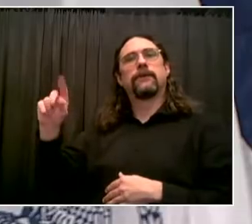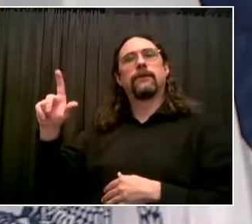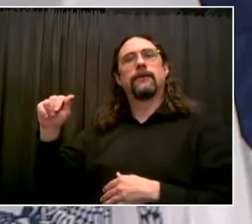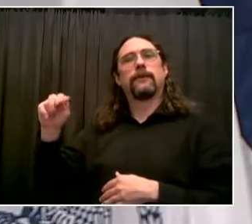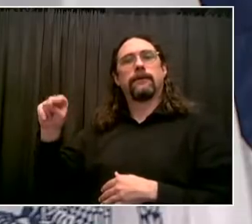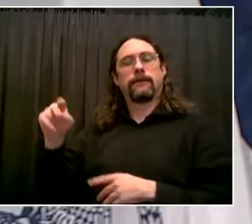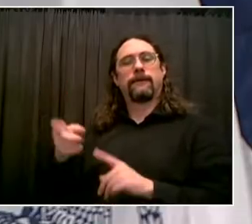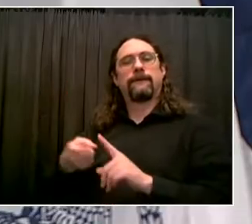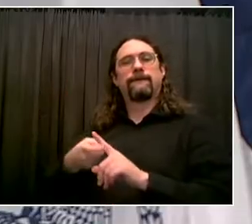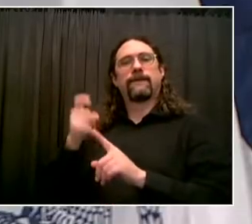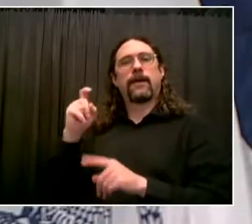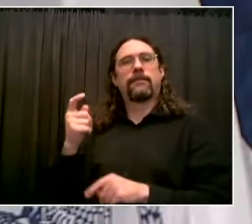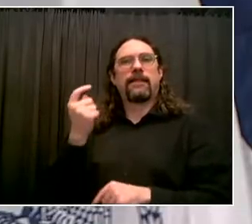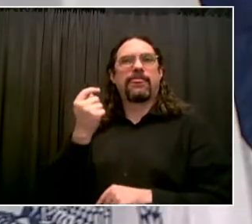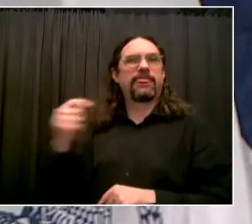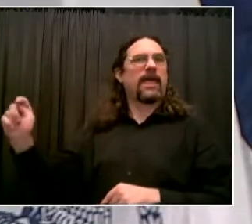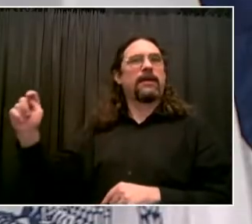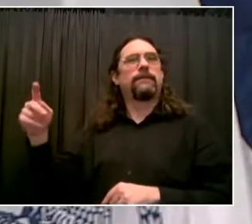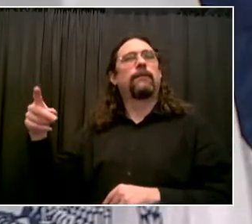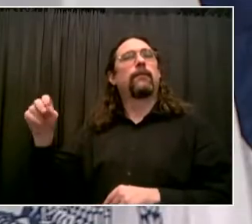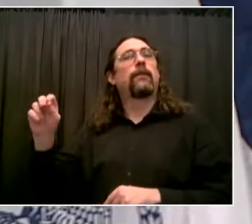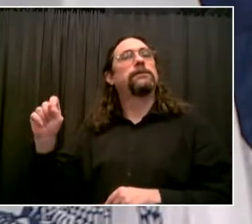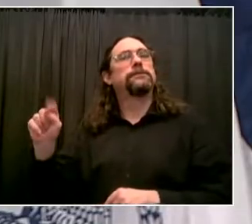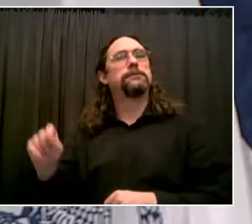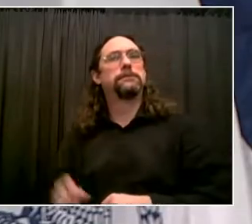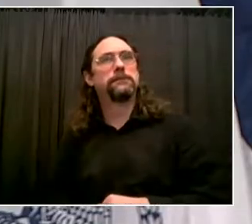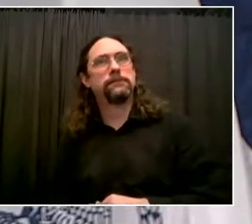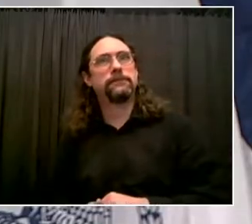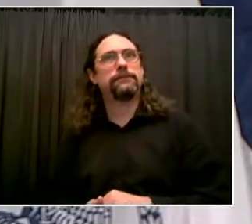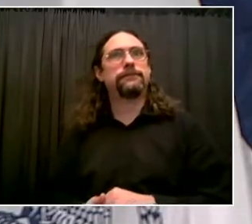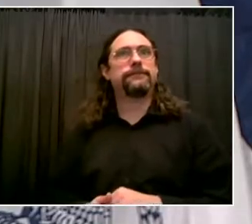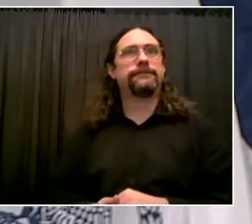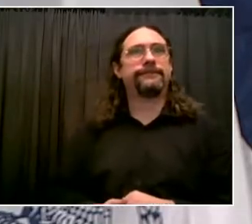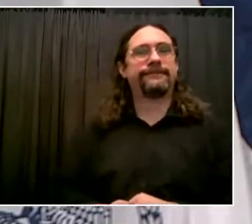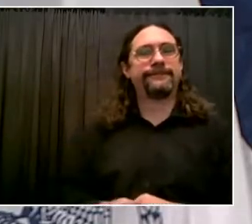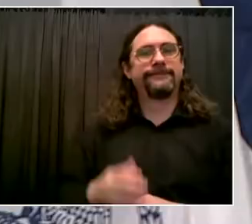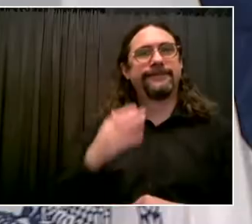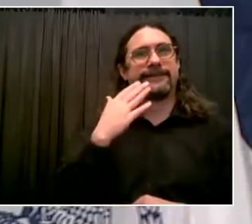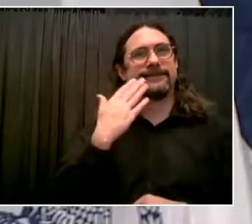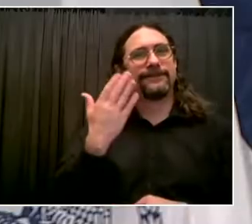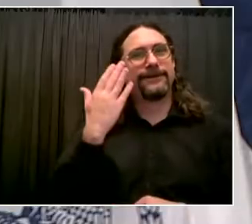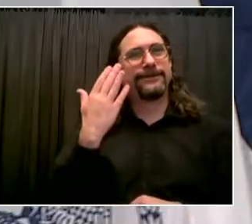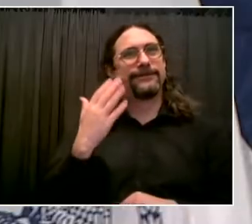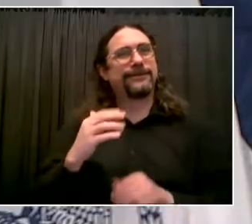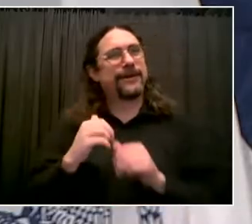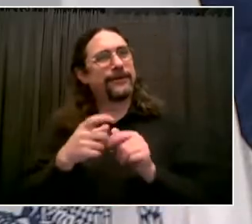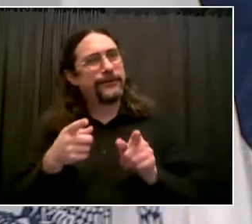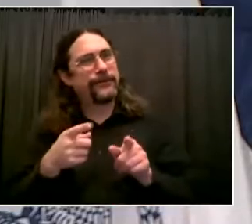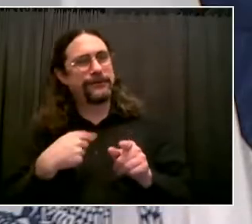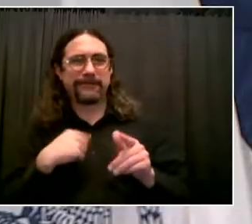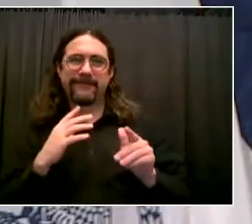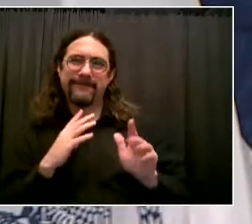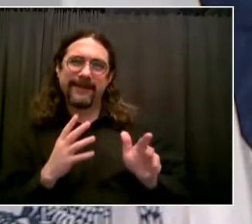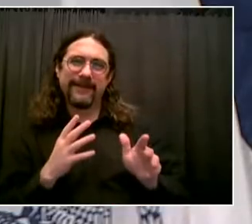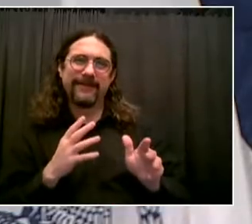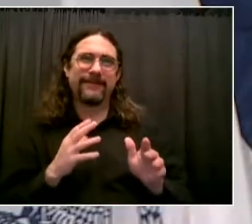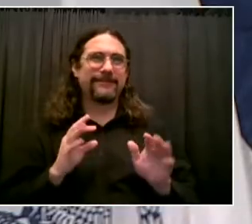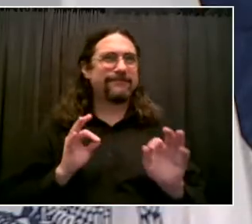Reporter: GOOD MORNING EVERYBODY. NOLAN, HOW HAVE YOU BEEN? Reporter: